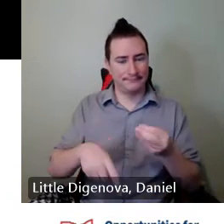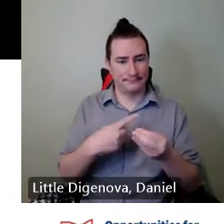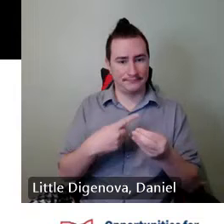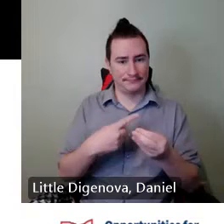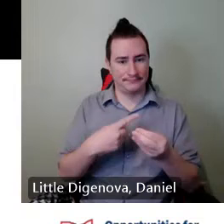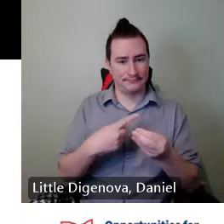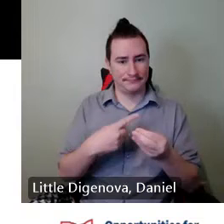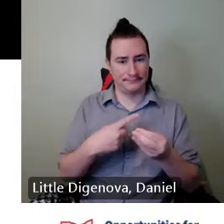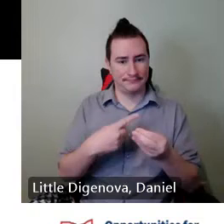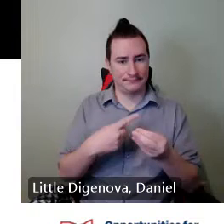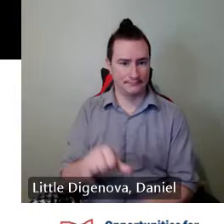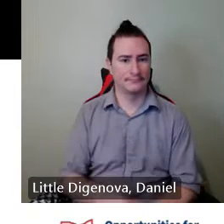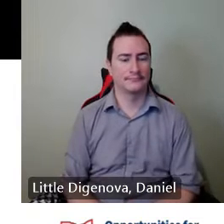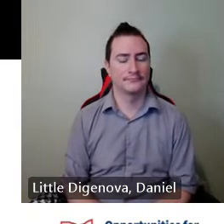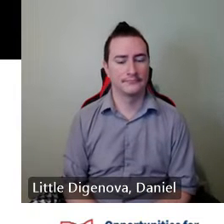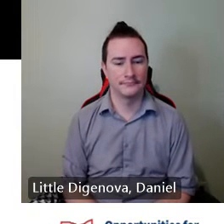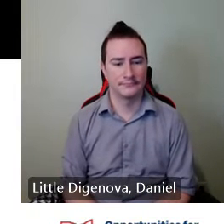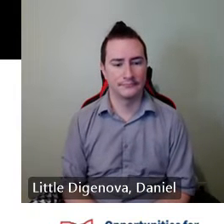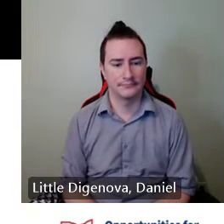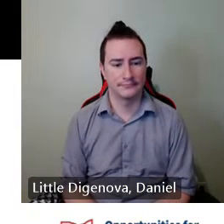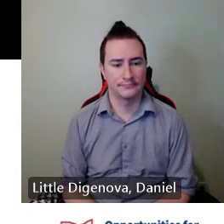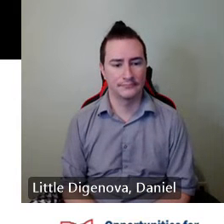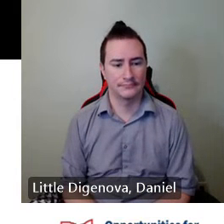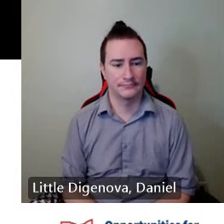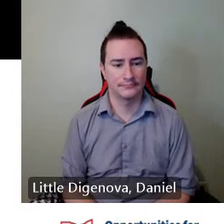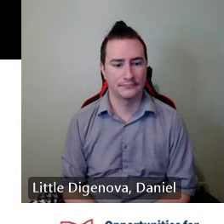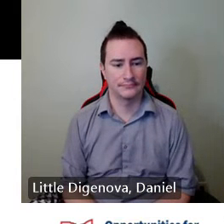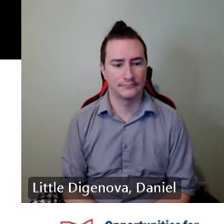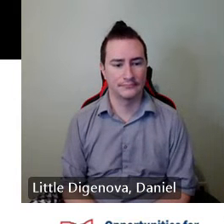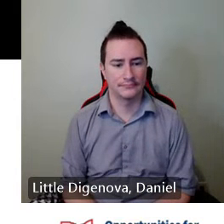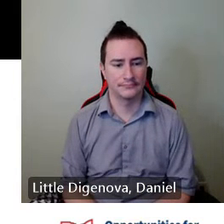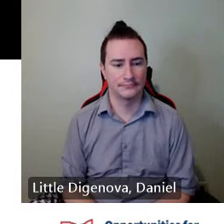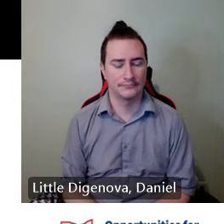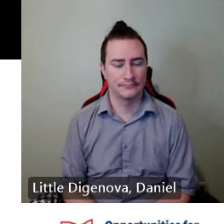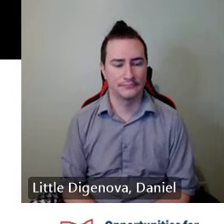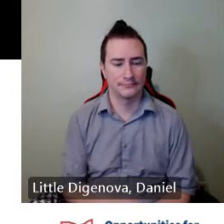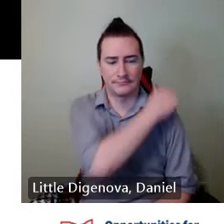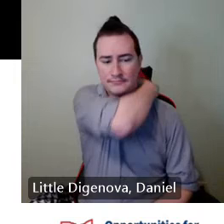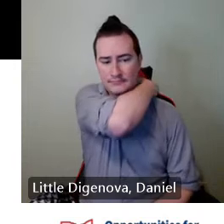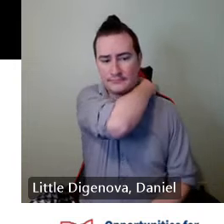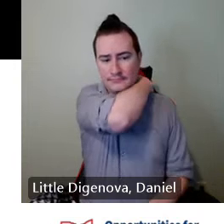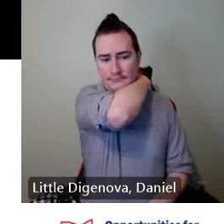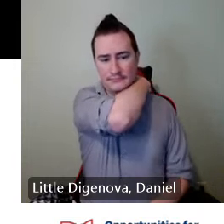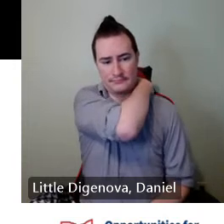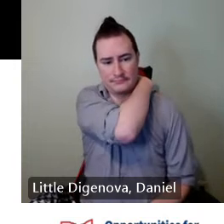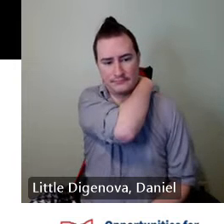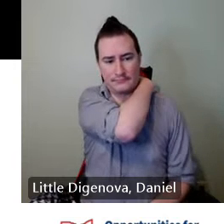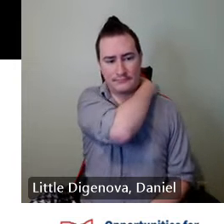We do have a a few more questions, but based on timing, is that something that we would address later on?